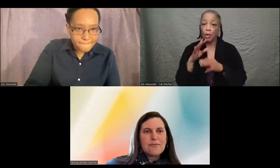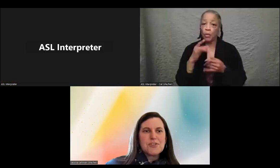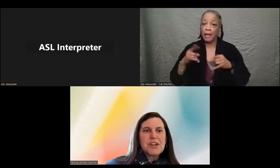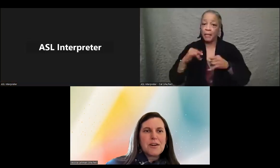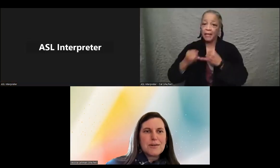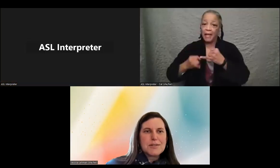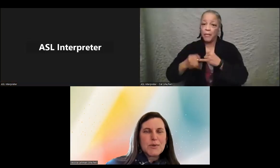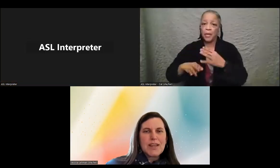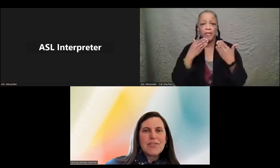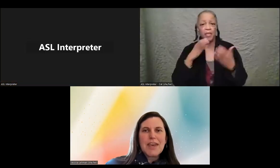for sharing her story.